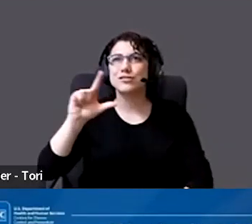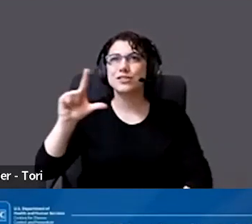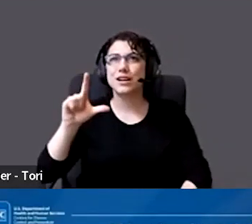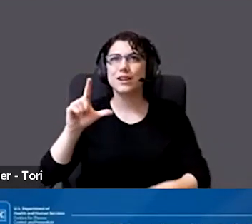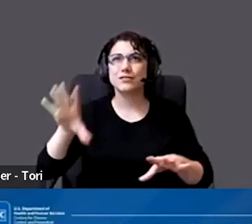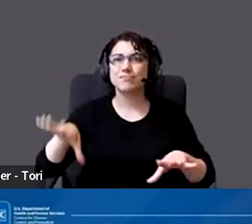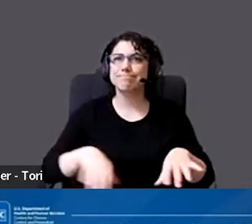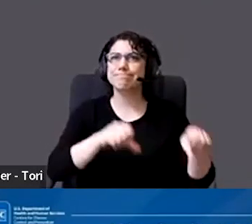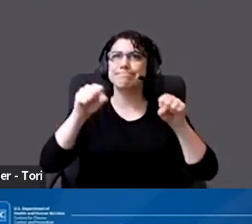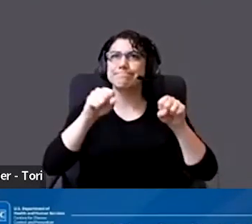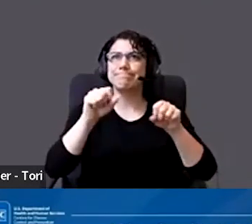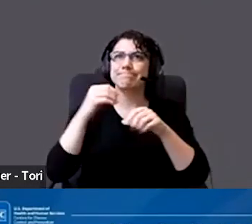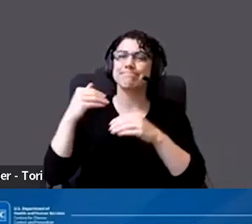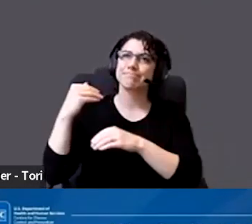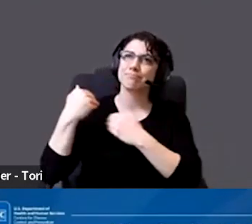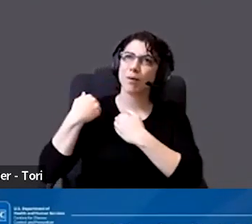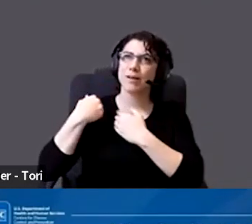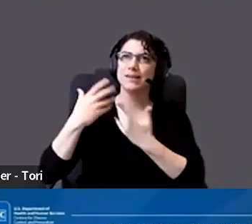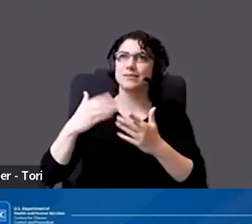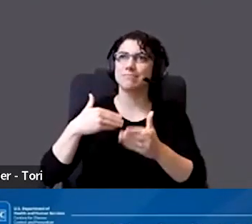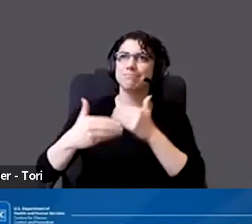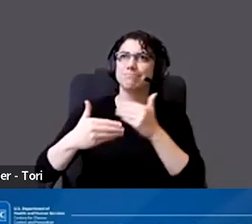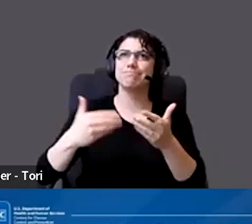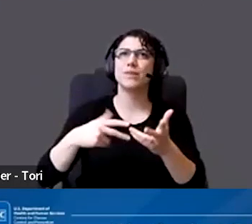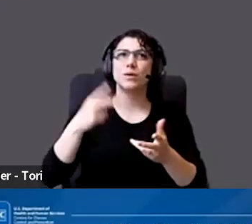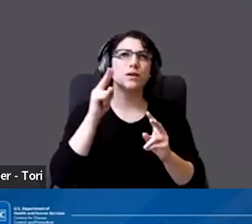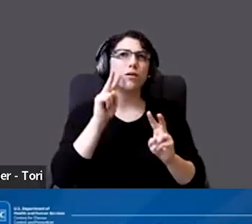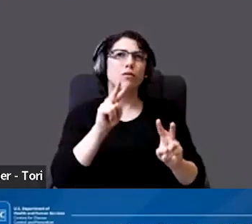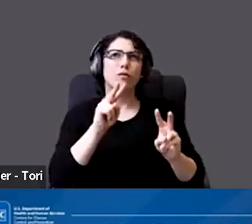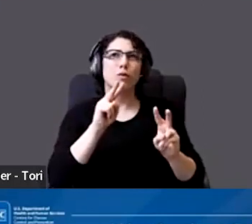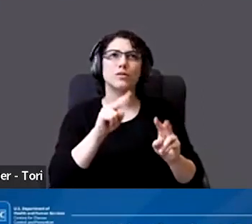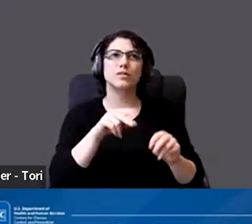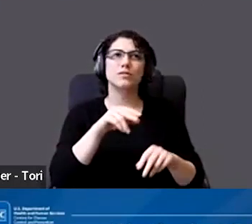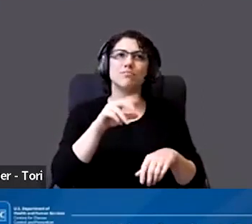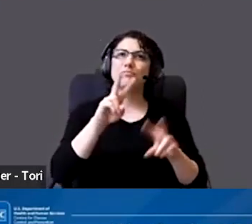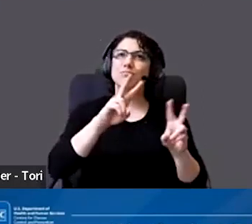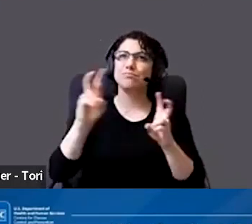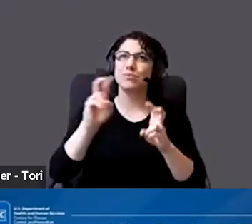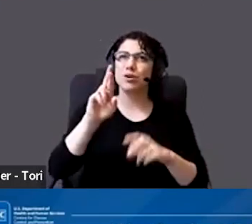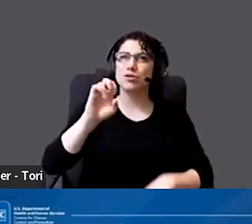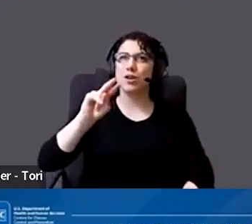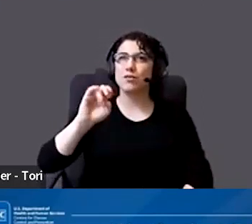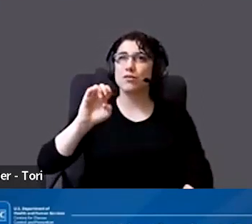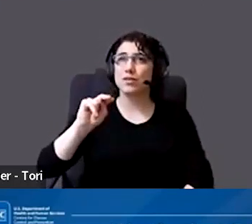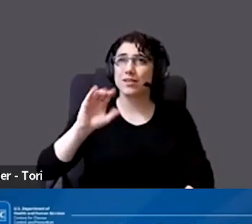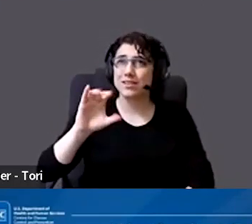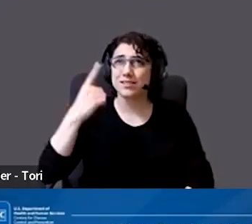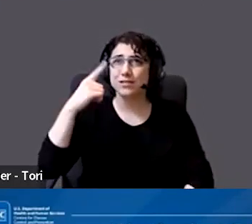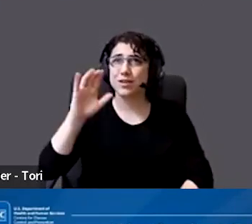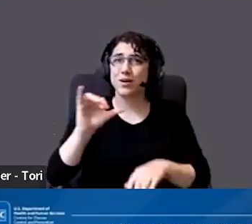I look forward to the vote on the terms of reference at the next meeting, but in the interim, that formation of the working group, and beginning to move forward